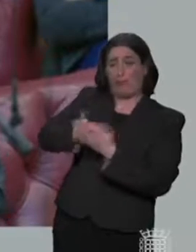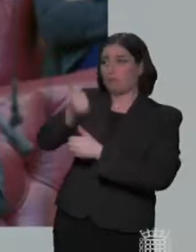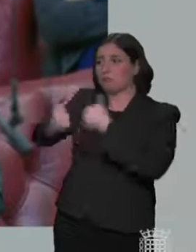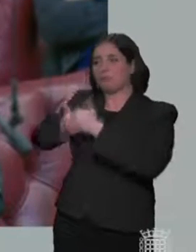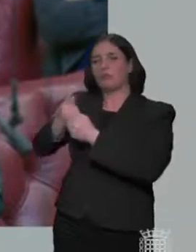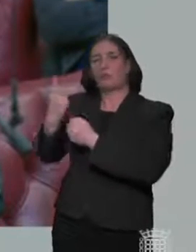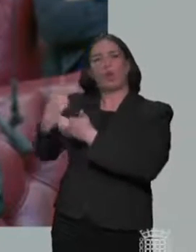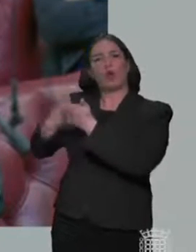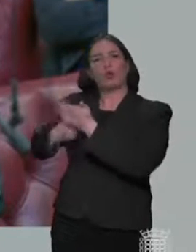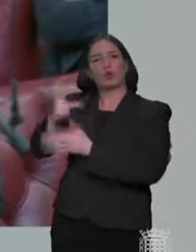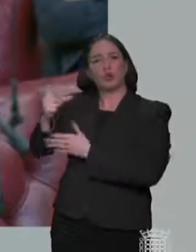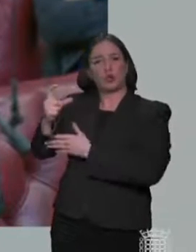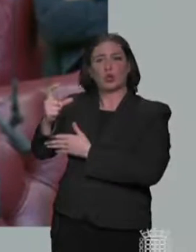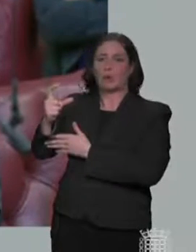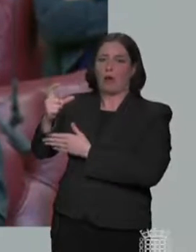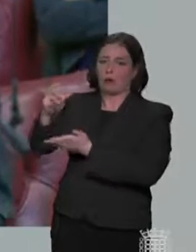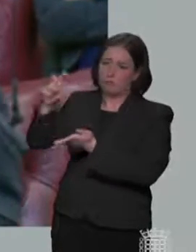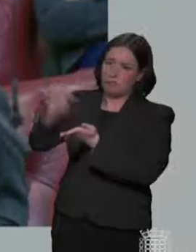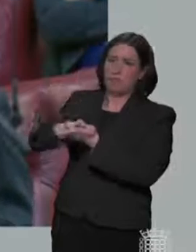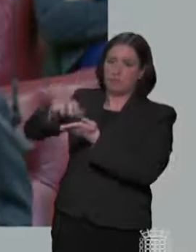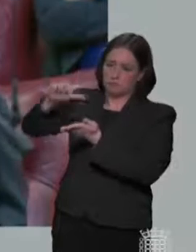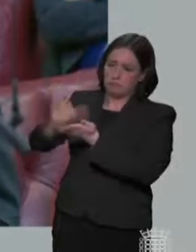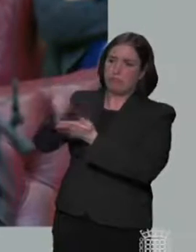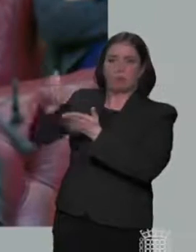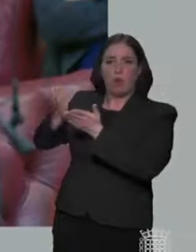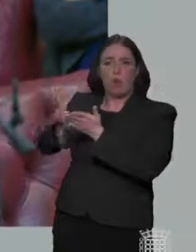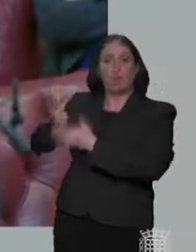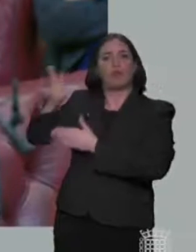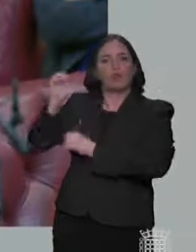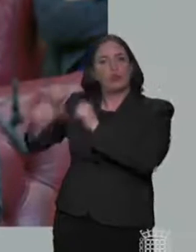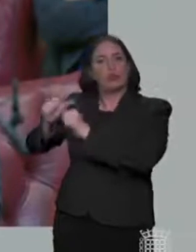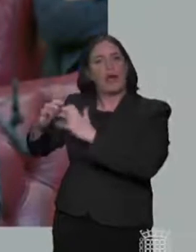passage through the other place rosie cooper as the daughter of deaf parents knows all about the